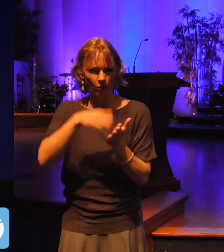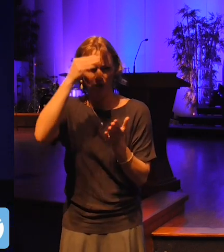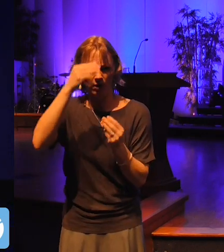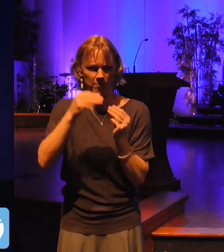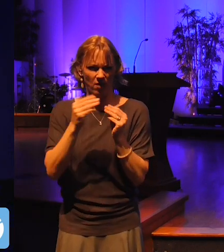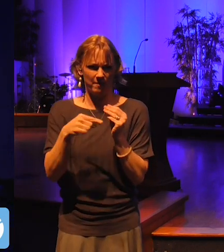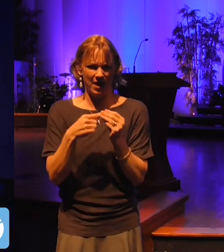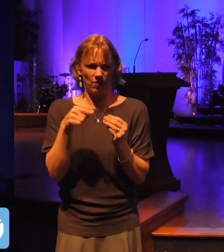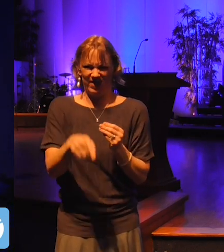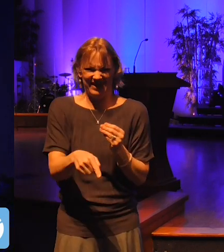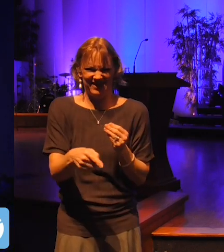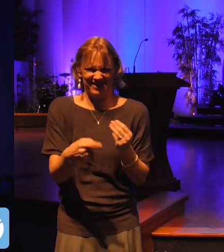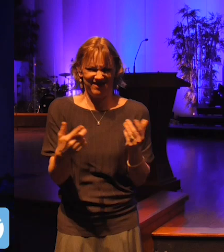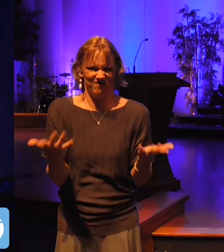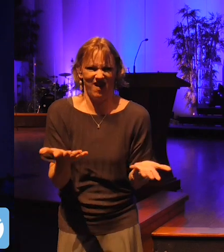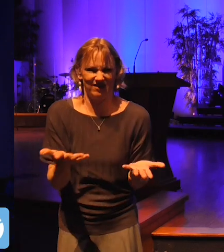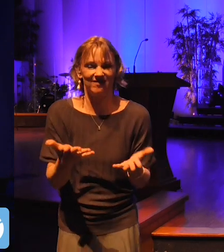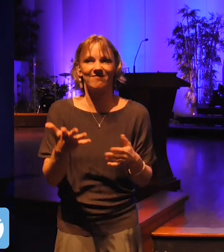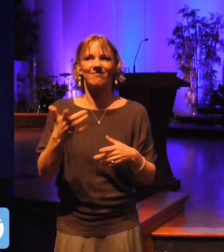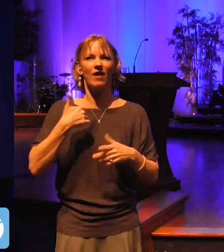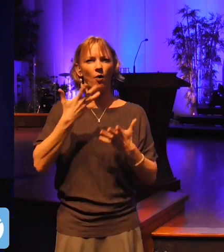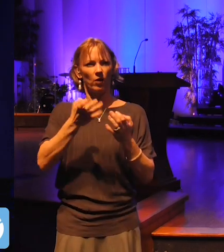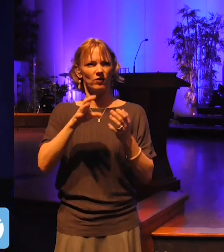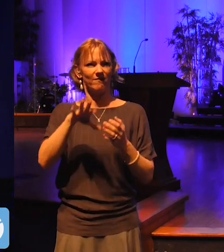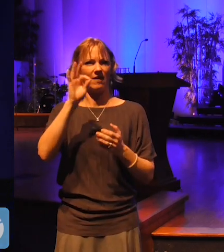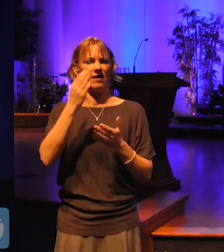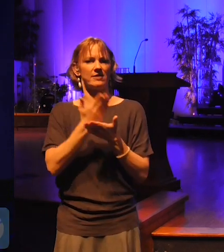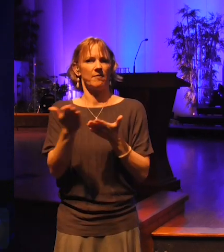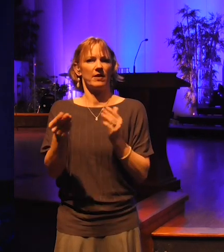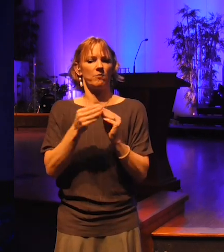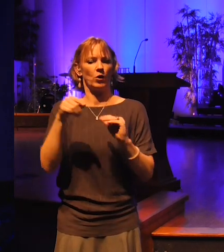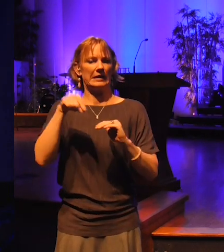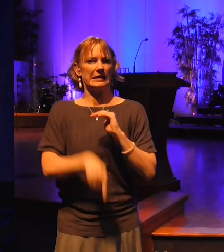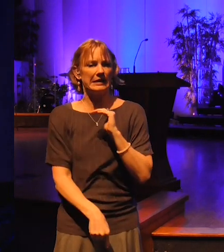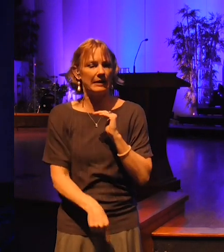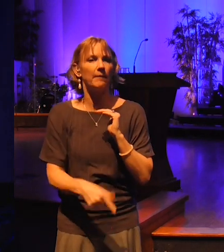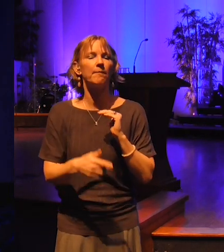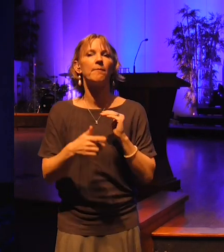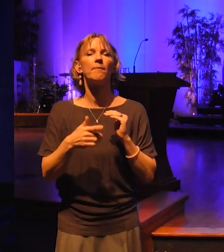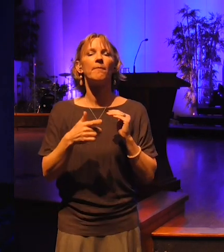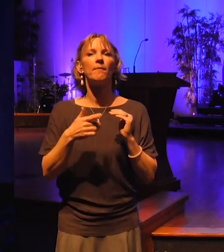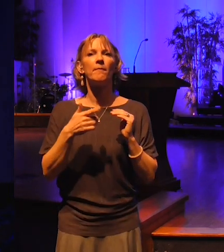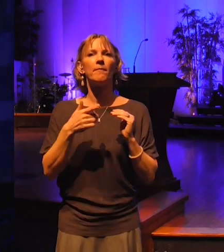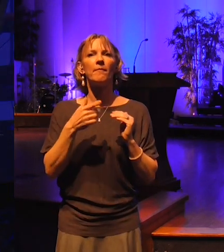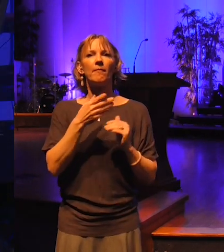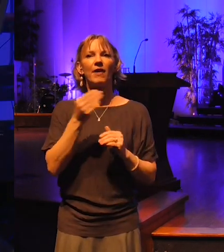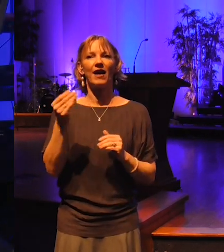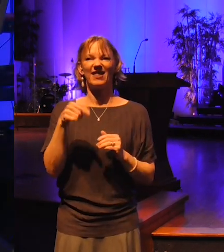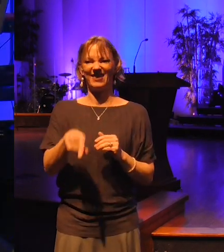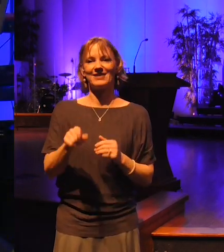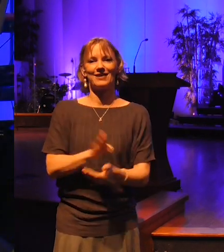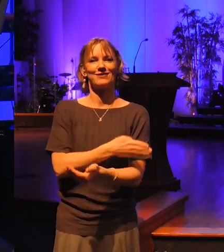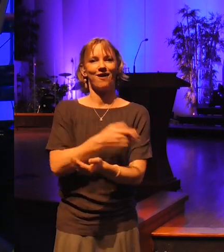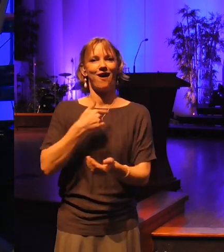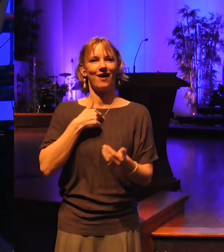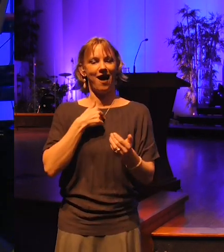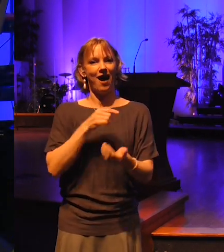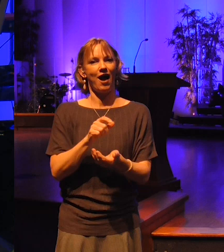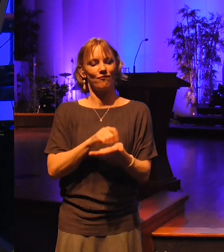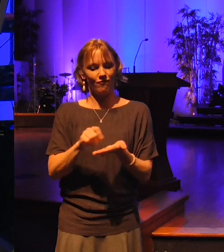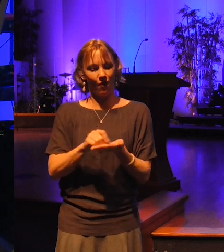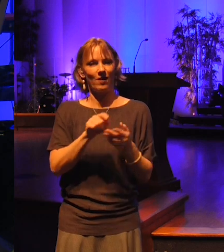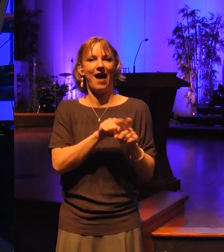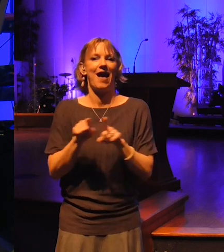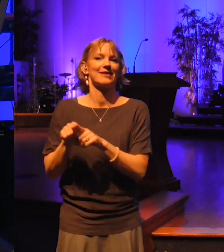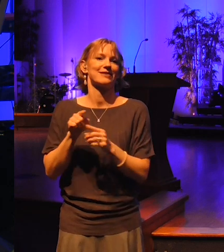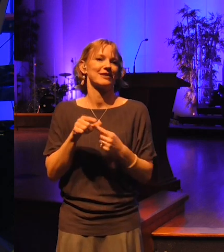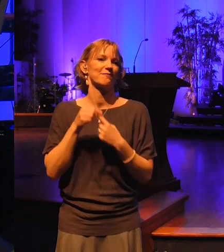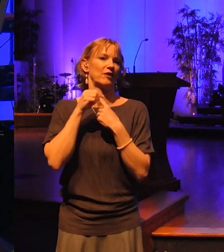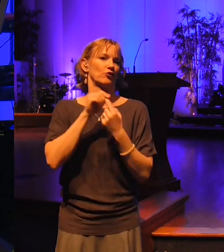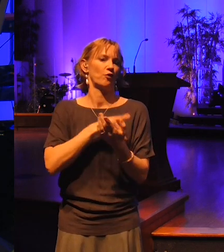find out something deeper and um this is a song I wrote as a special project for that class and